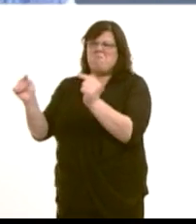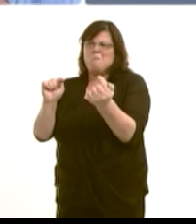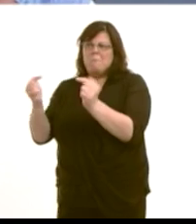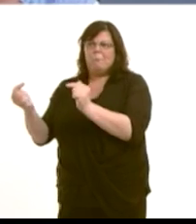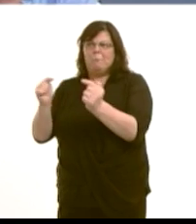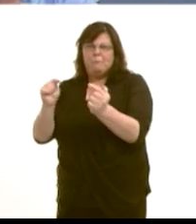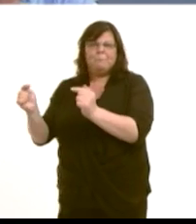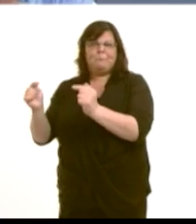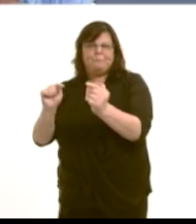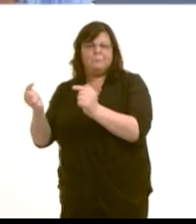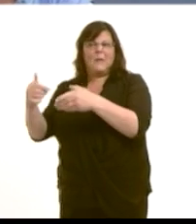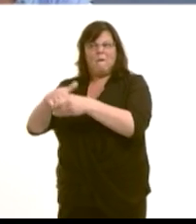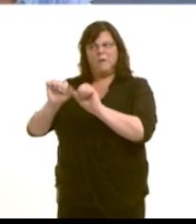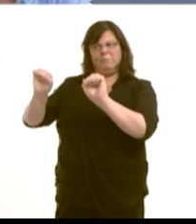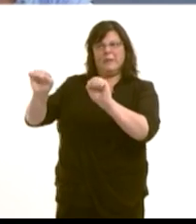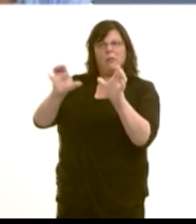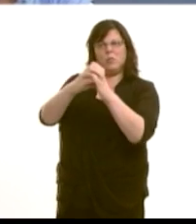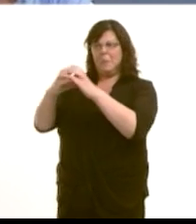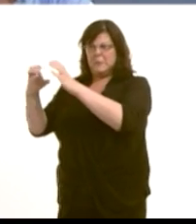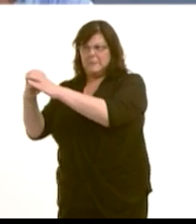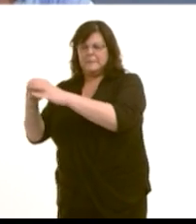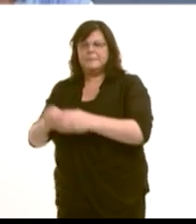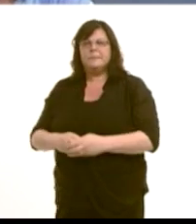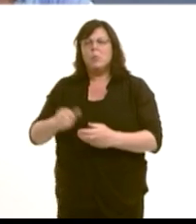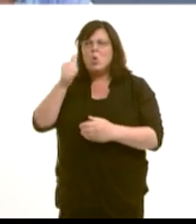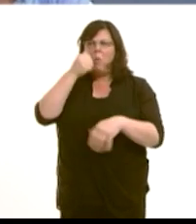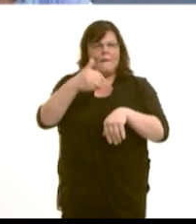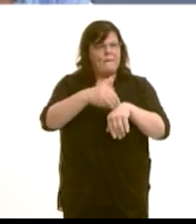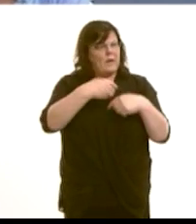And this has had a major effect on Wales and on our countryís future.